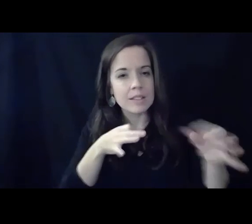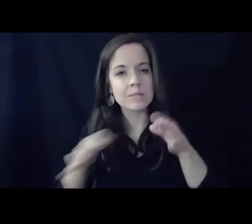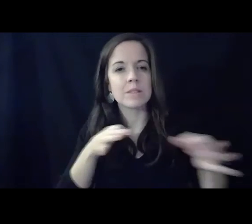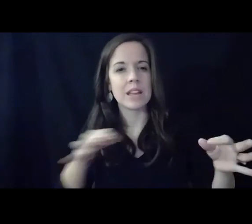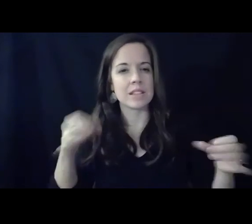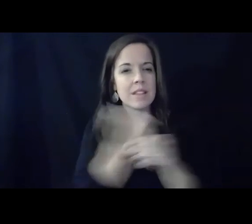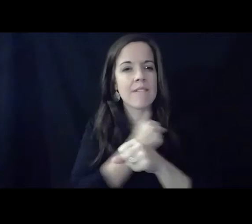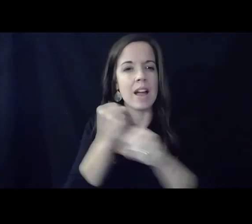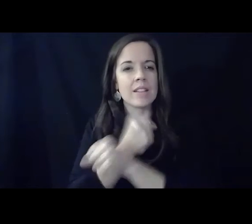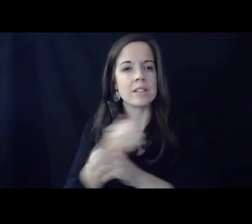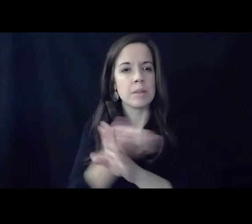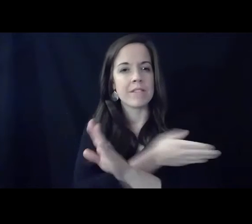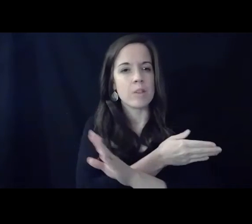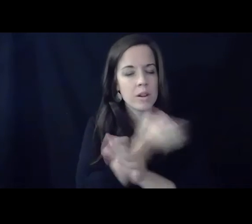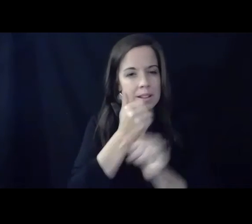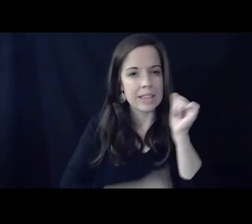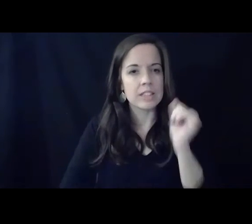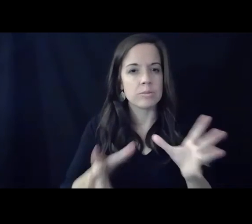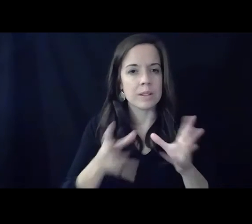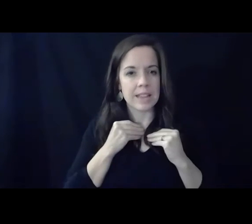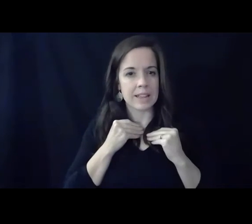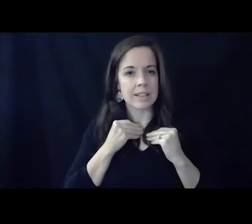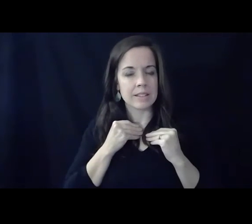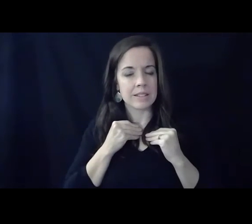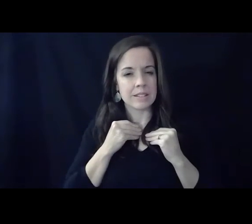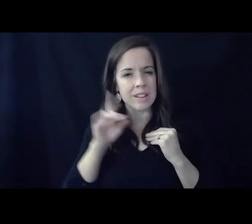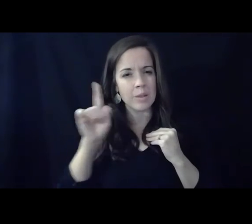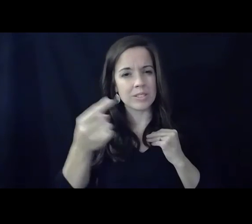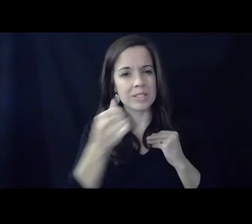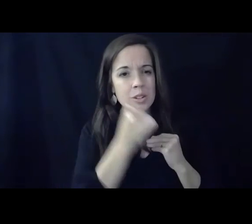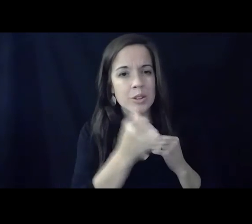partaking. I was just a girl in every sense, but pressed